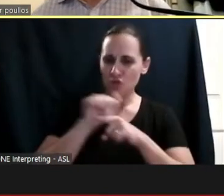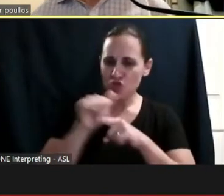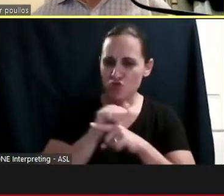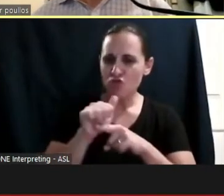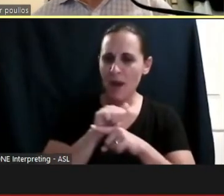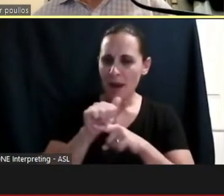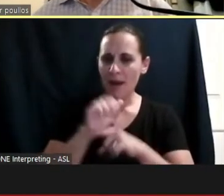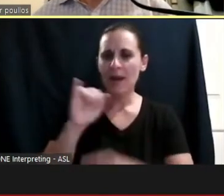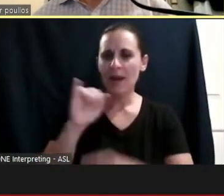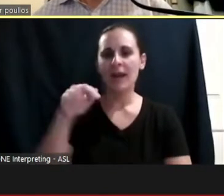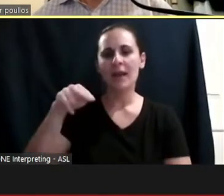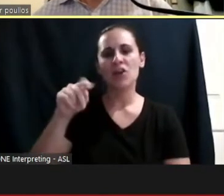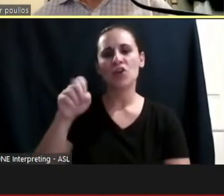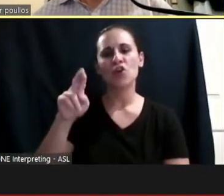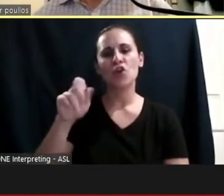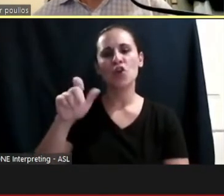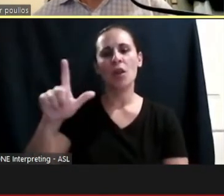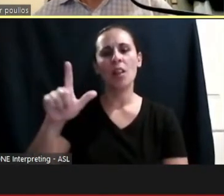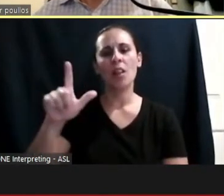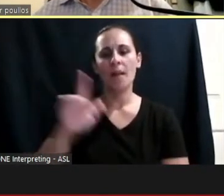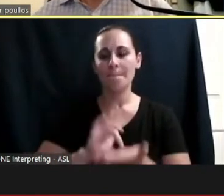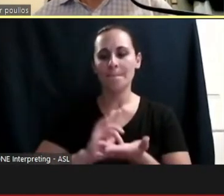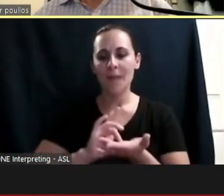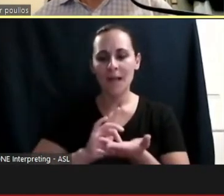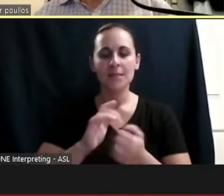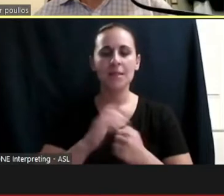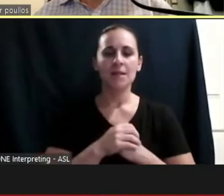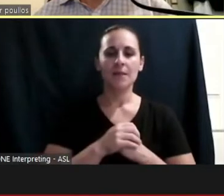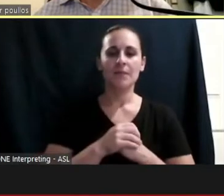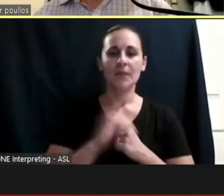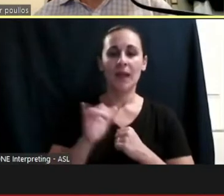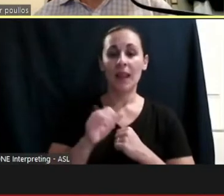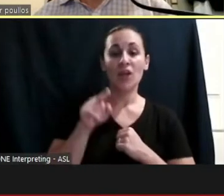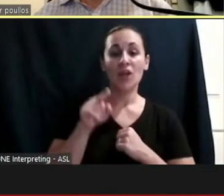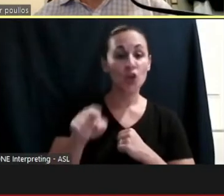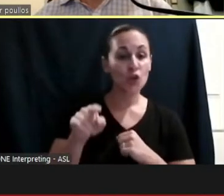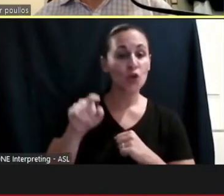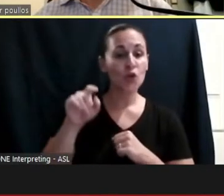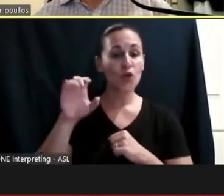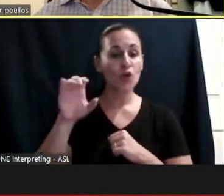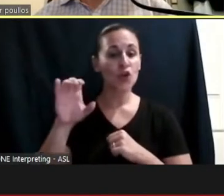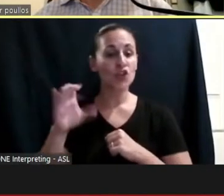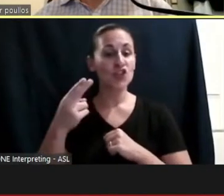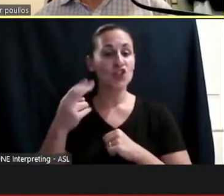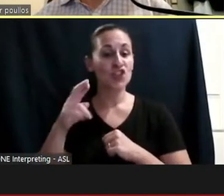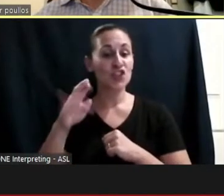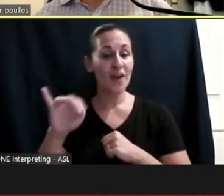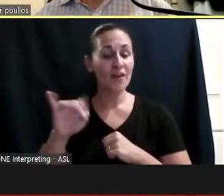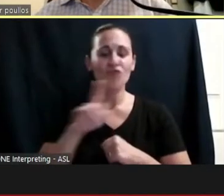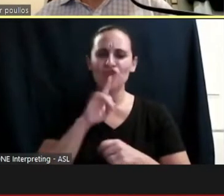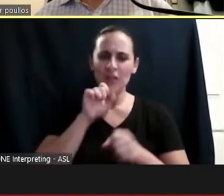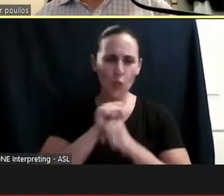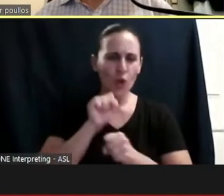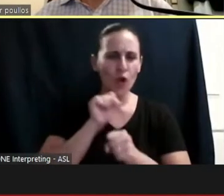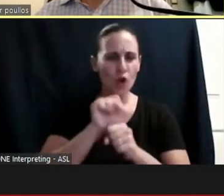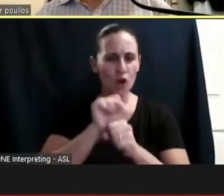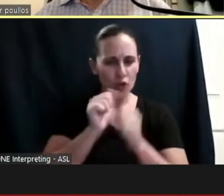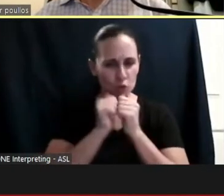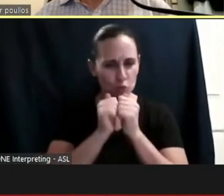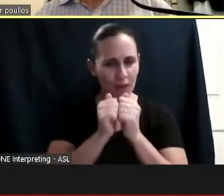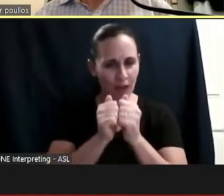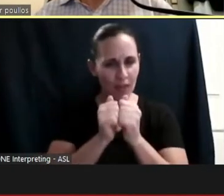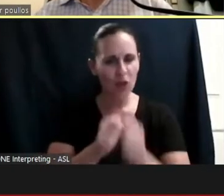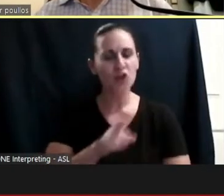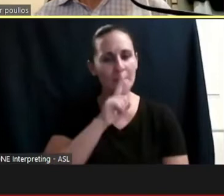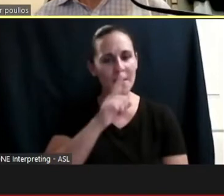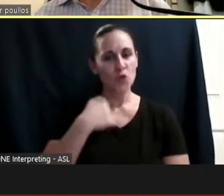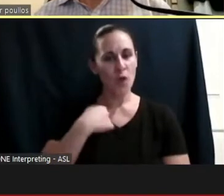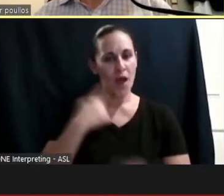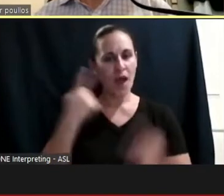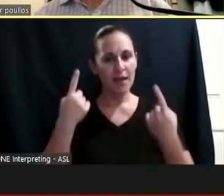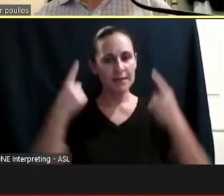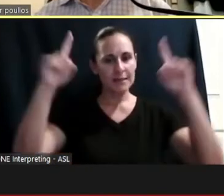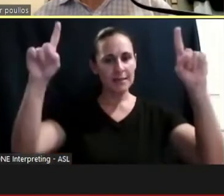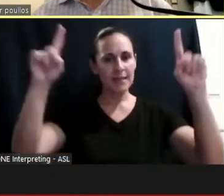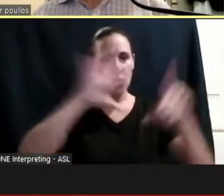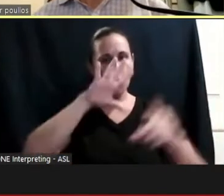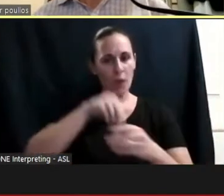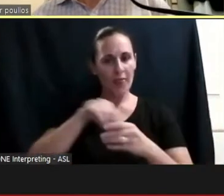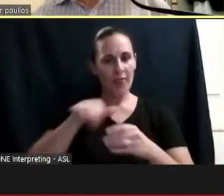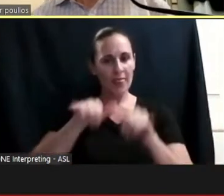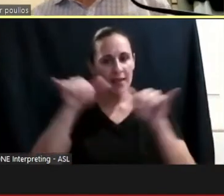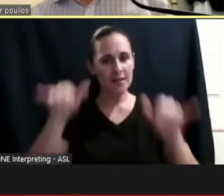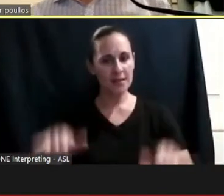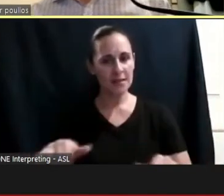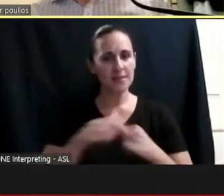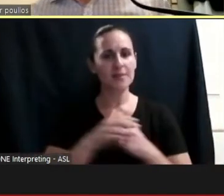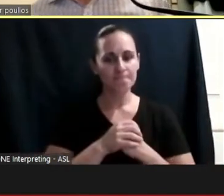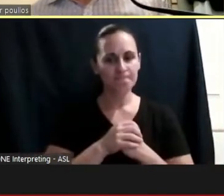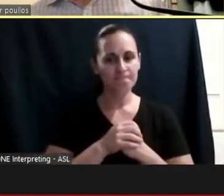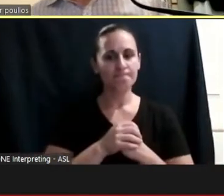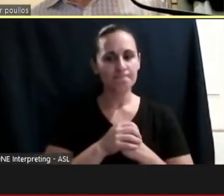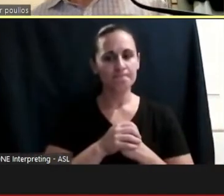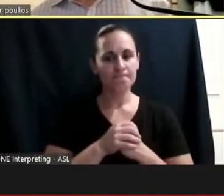and, like you, Cheri, they work with me to -- -- so that's where I am,